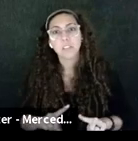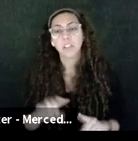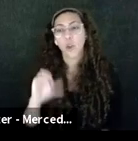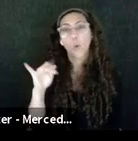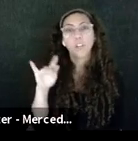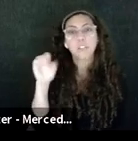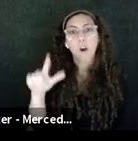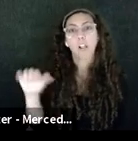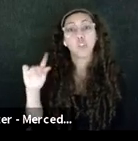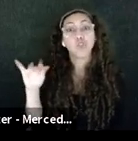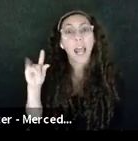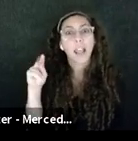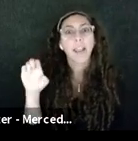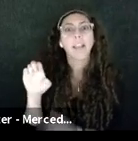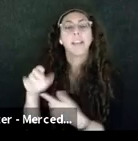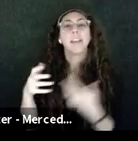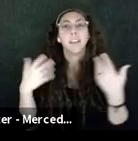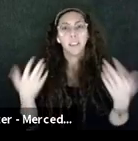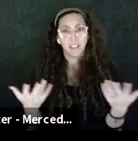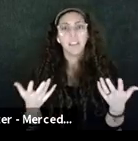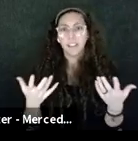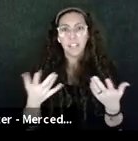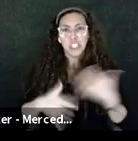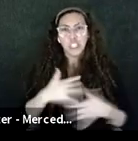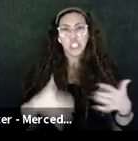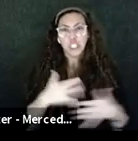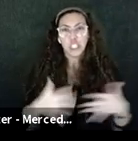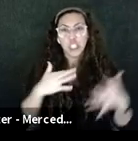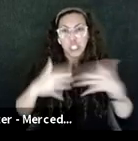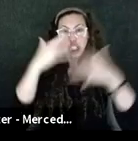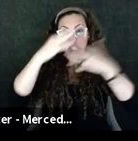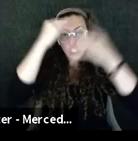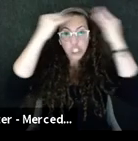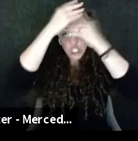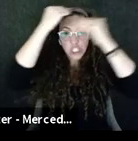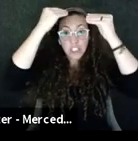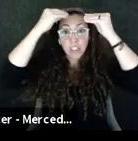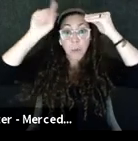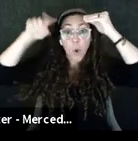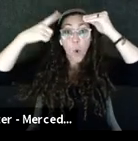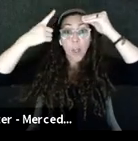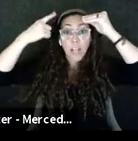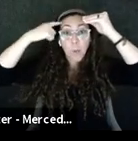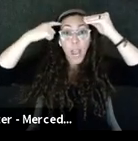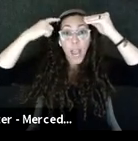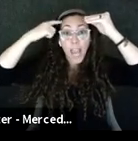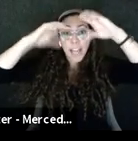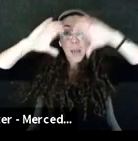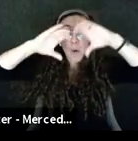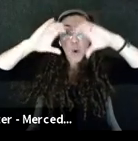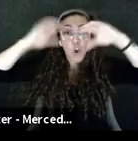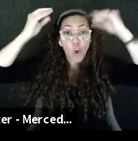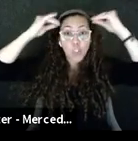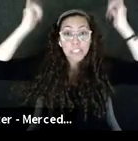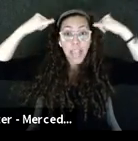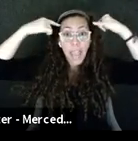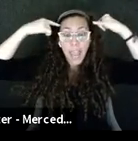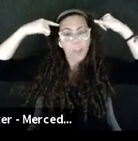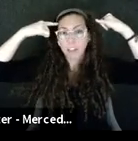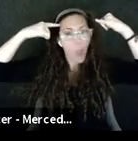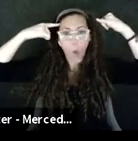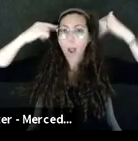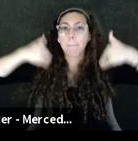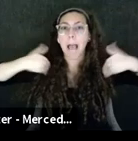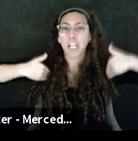Jason Williams: But that chemical doesn't just stay in our brain. It's in our whole entire body. So our kids that grew up in really really rough neighborhoods.